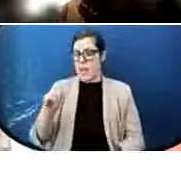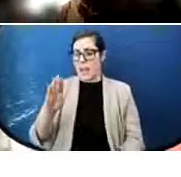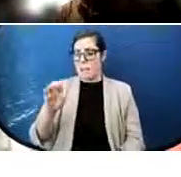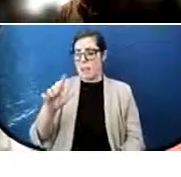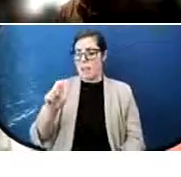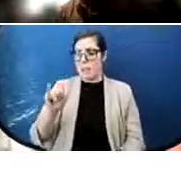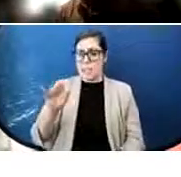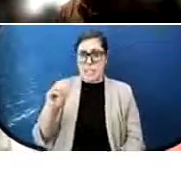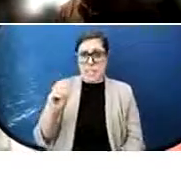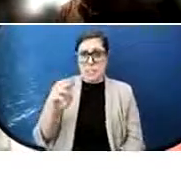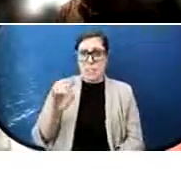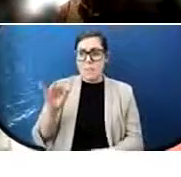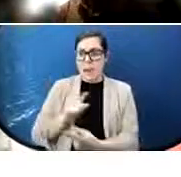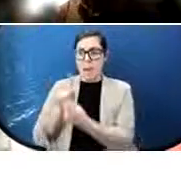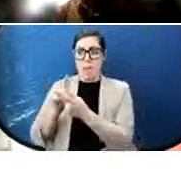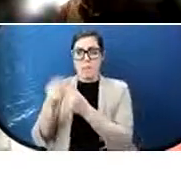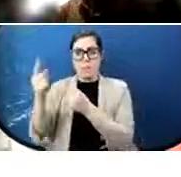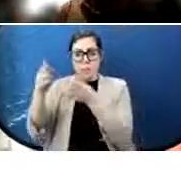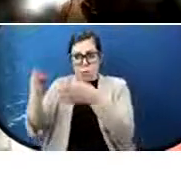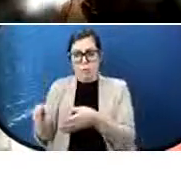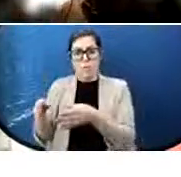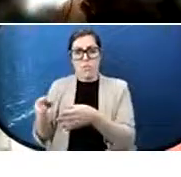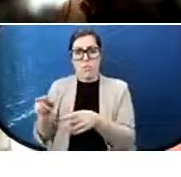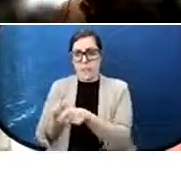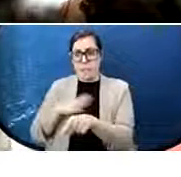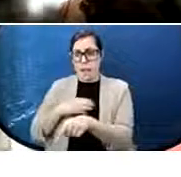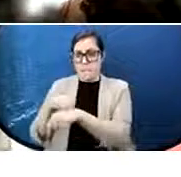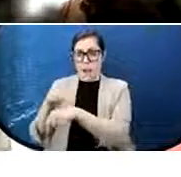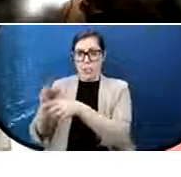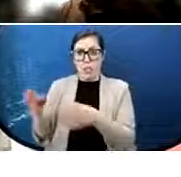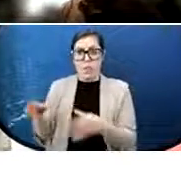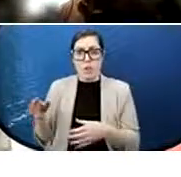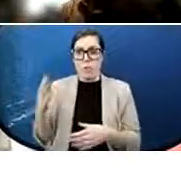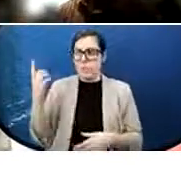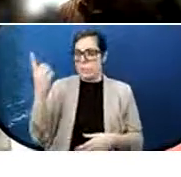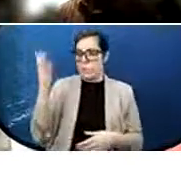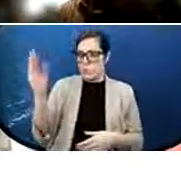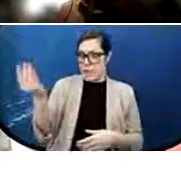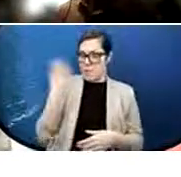meet an adviser in person? Will they be told they can't study abroad because of their disability? Or